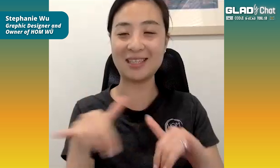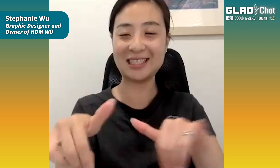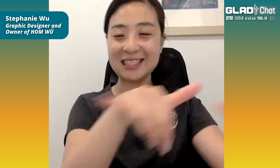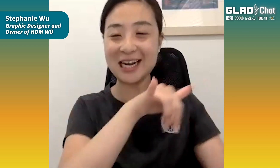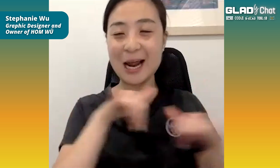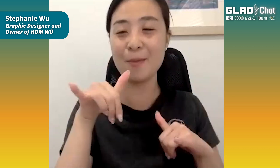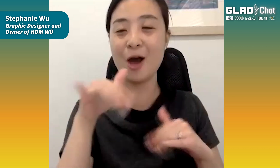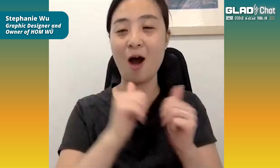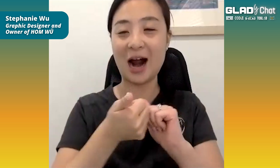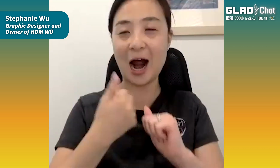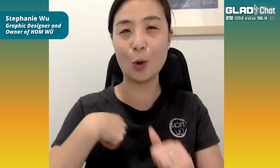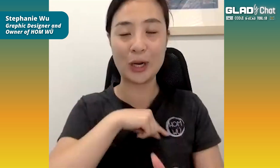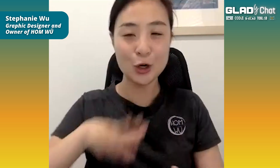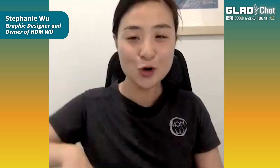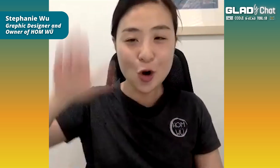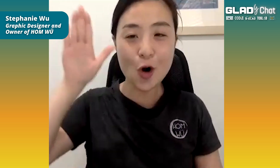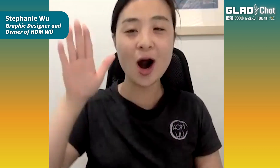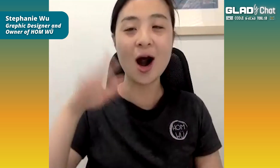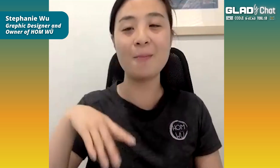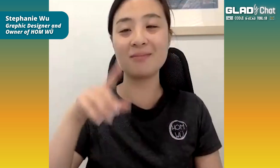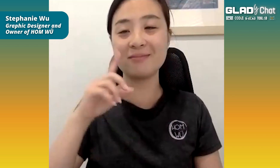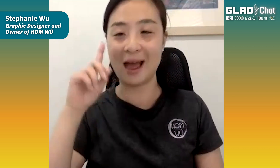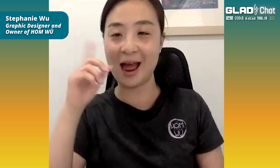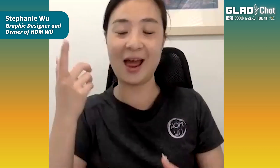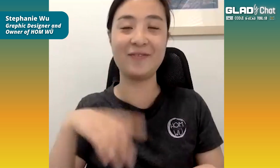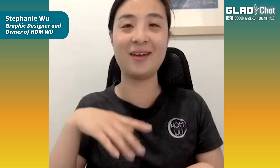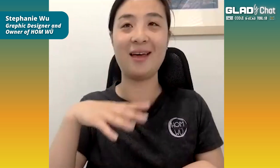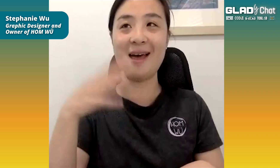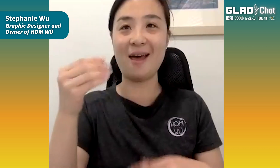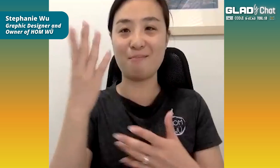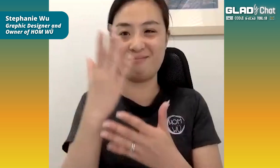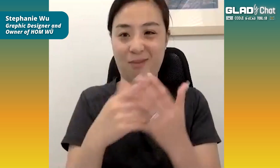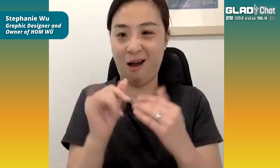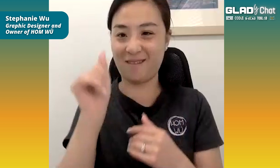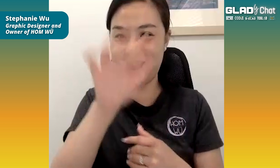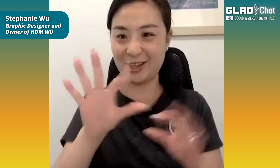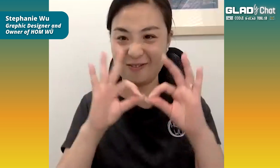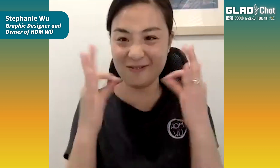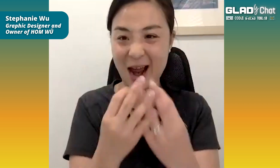similarities of how we grew up, being deaf and part of Asian families.